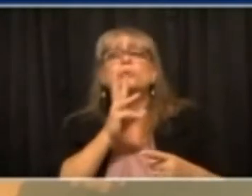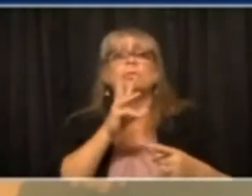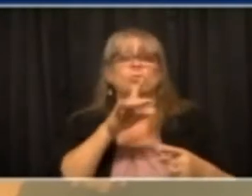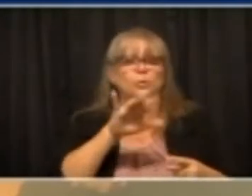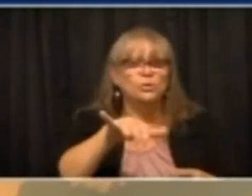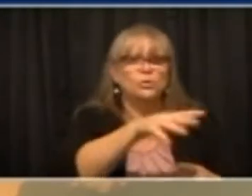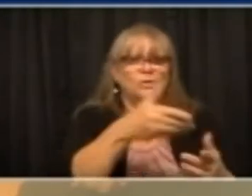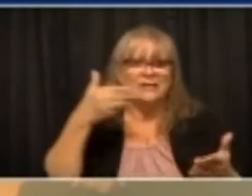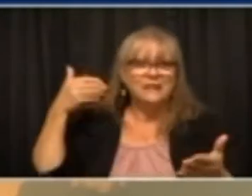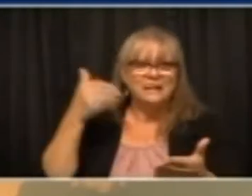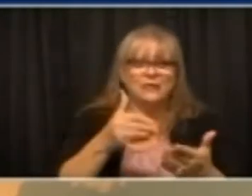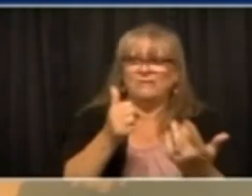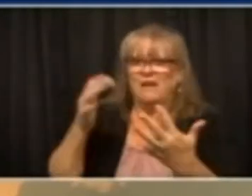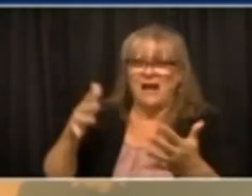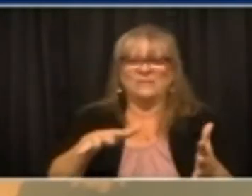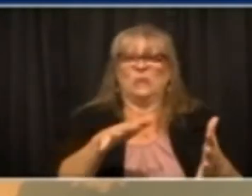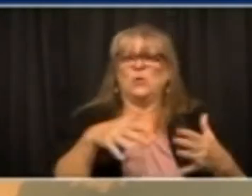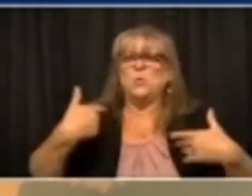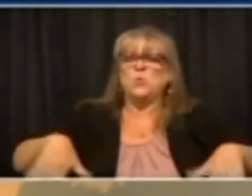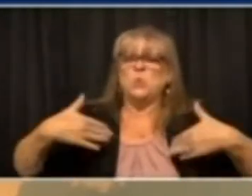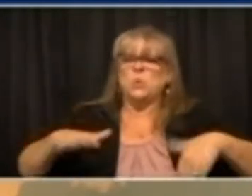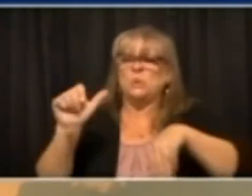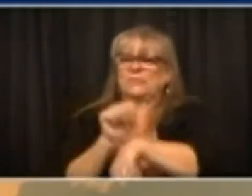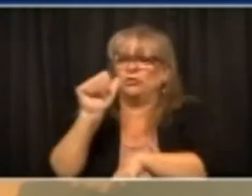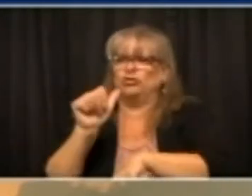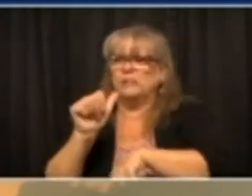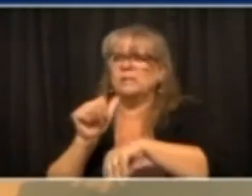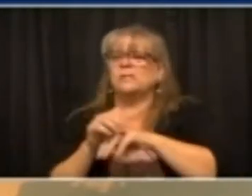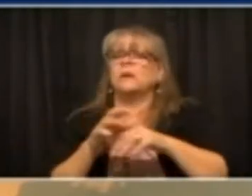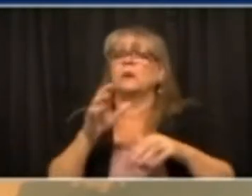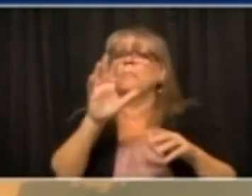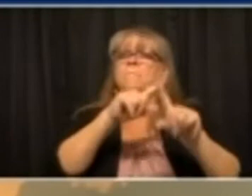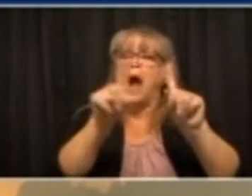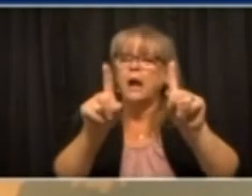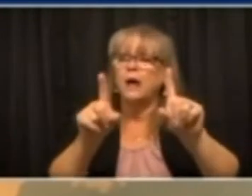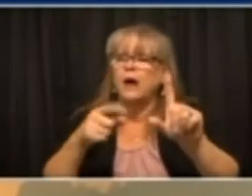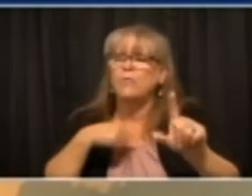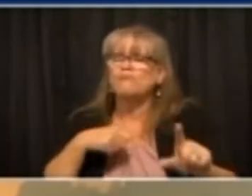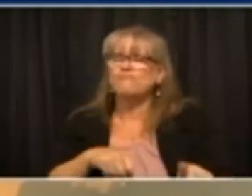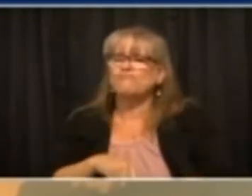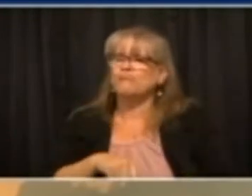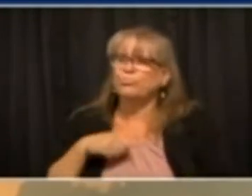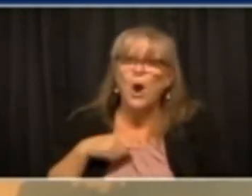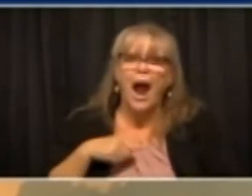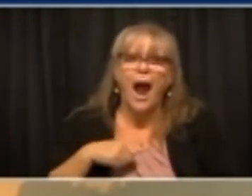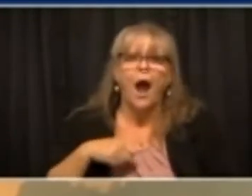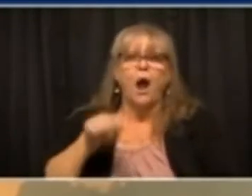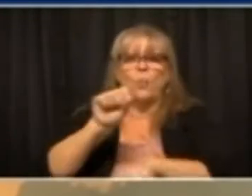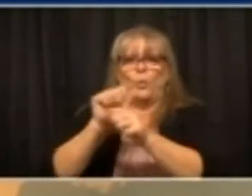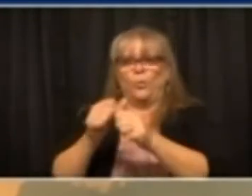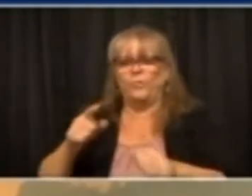been very proud to serve alongside wildland firefighters from around the country i was deployed in division w known as